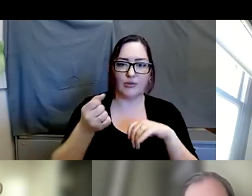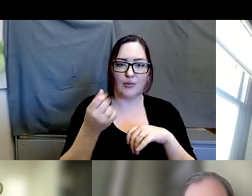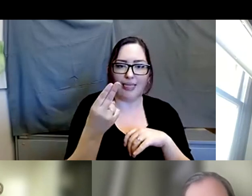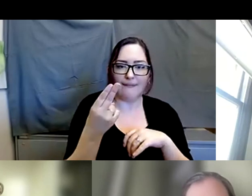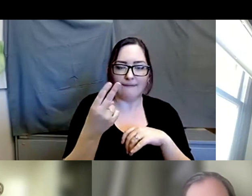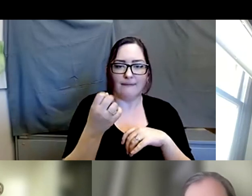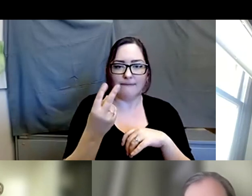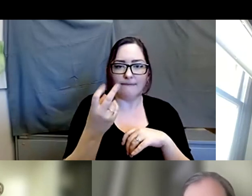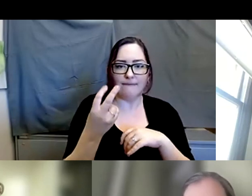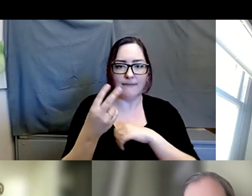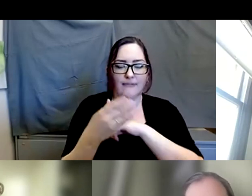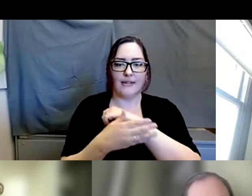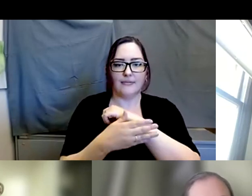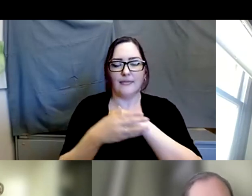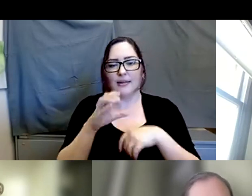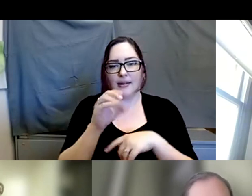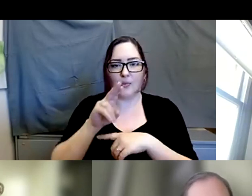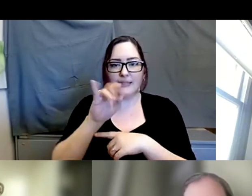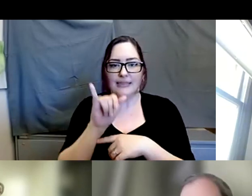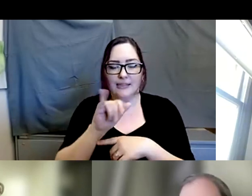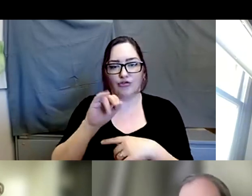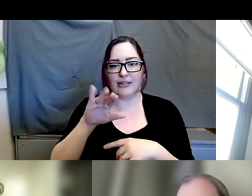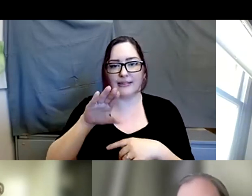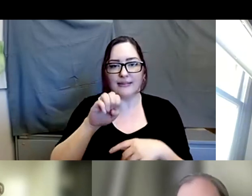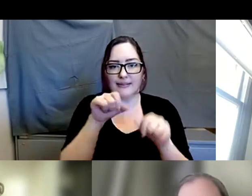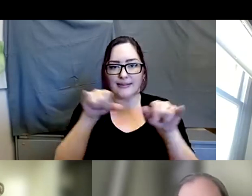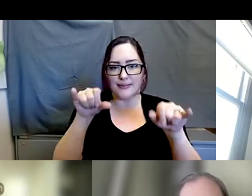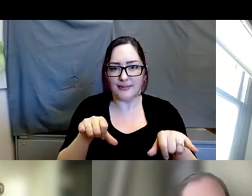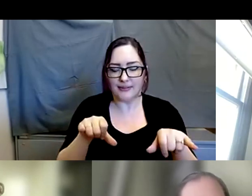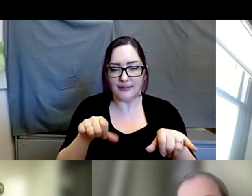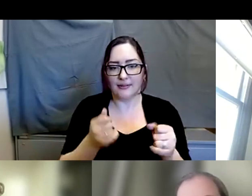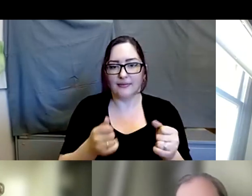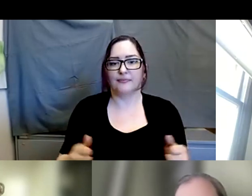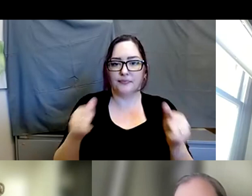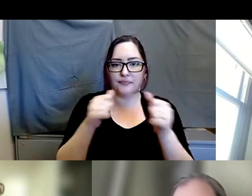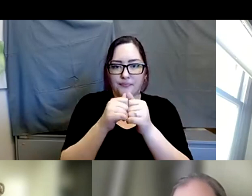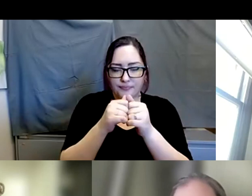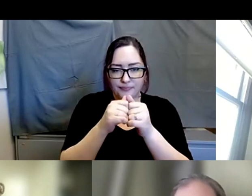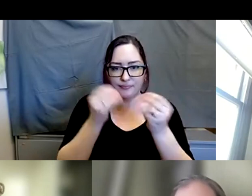representing 60% of the state population, and with data from state-level correctional justice systems.